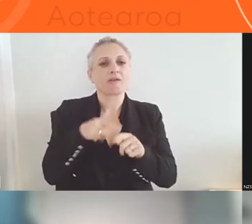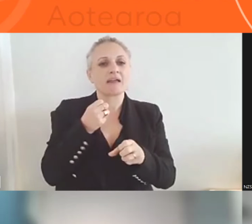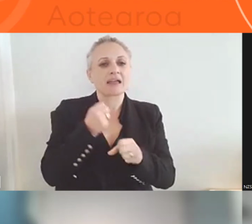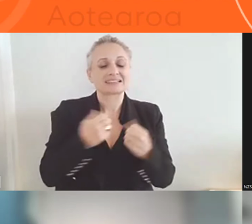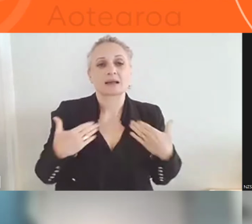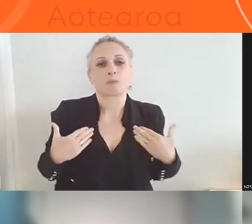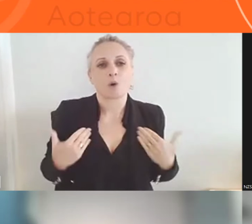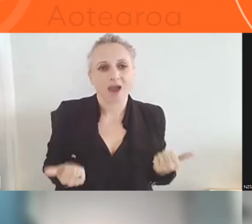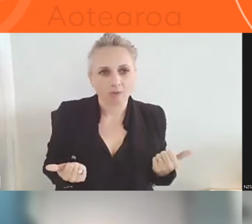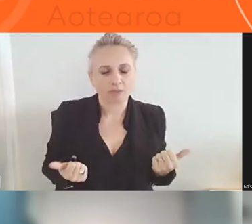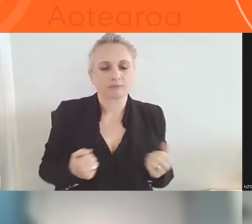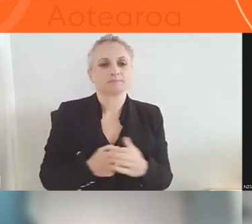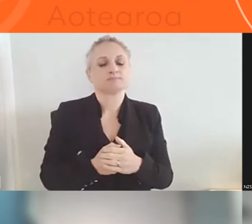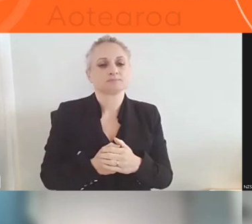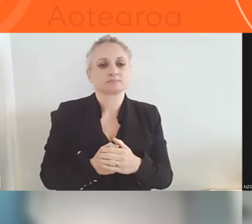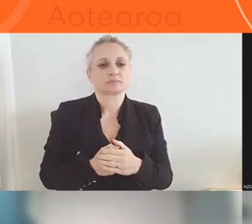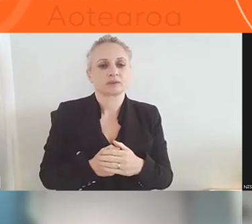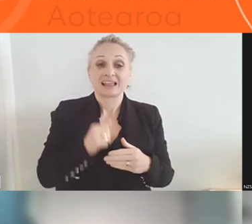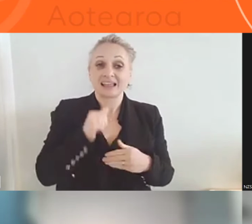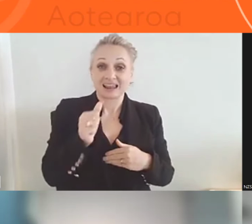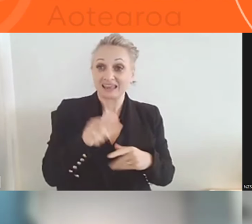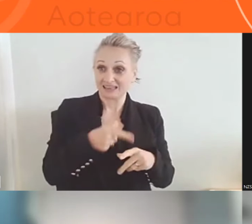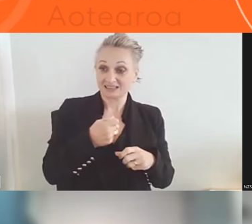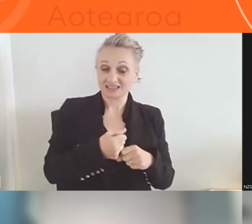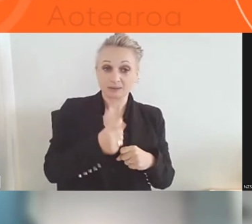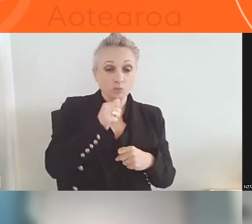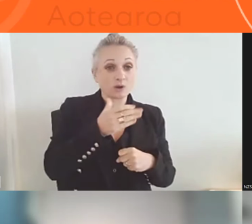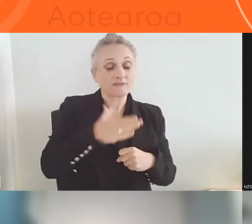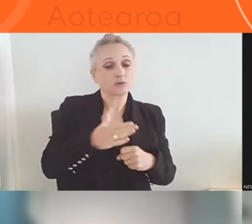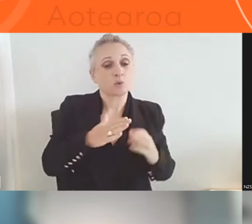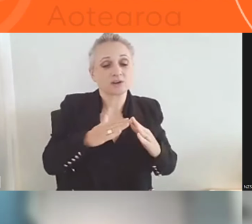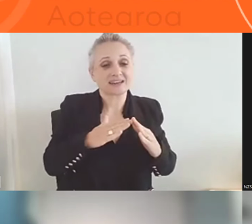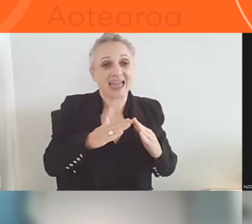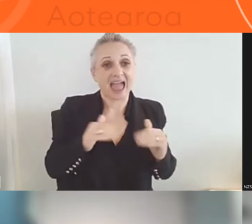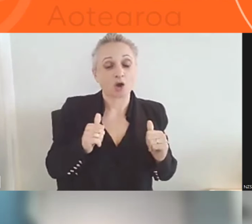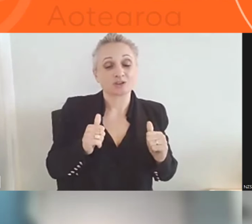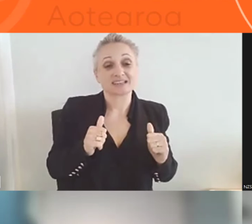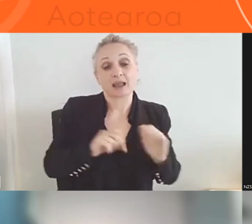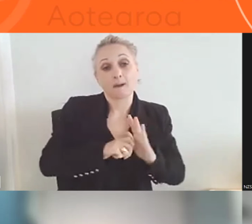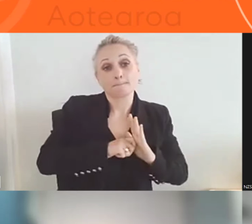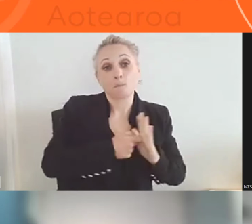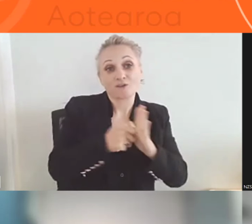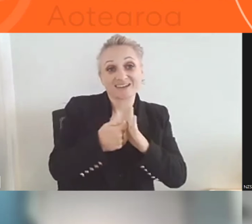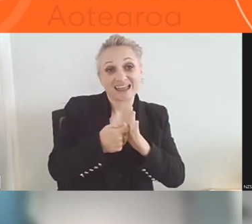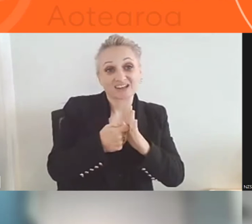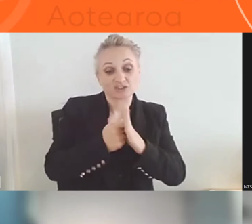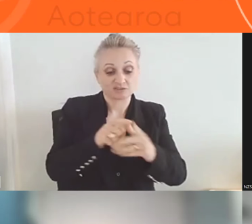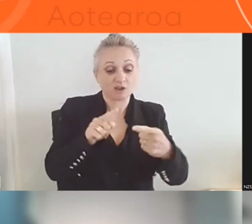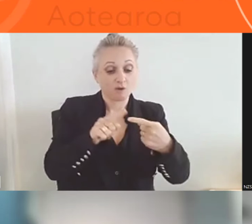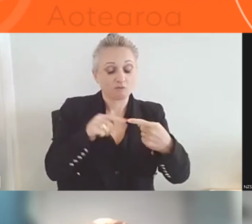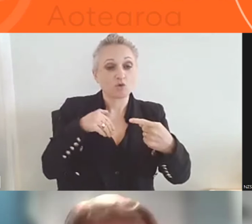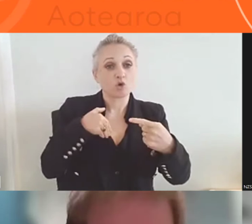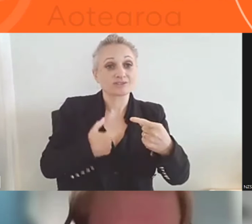to get any housing modifications you need to get an occupational therapy assessment. If you can't afford the occupational therapy